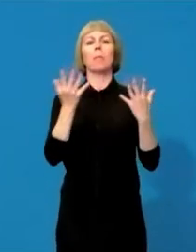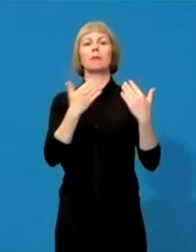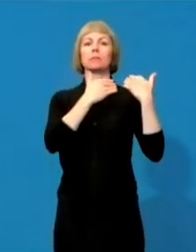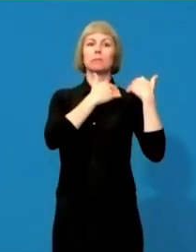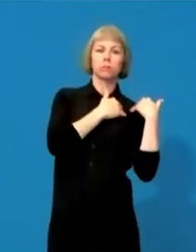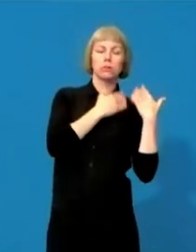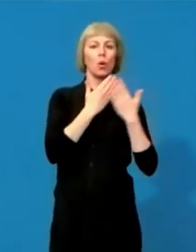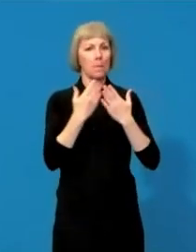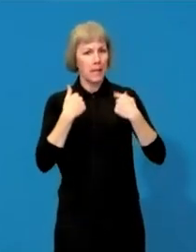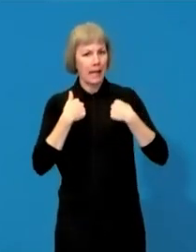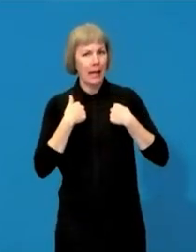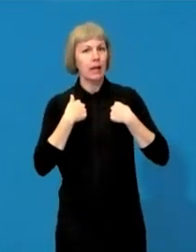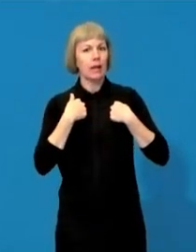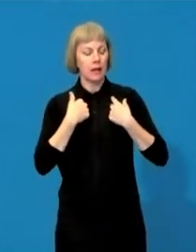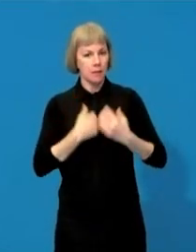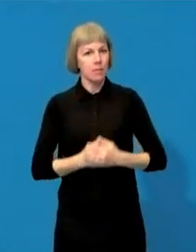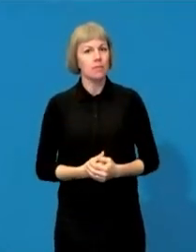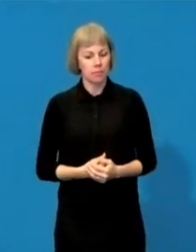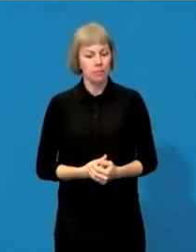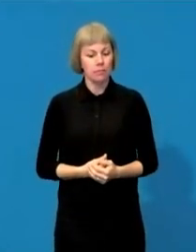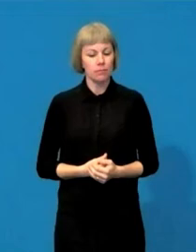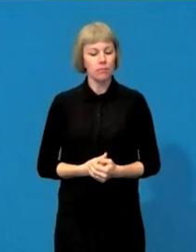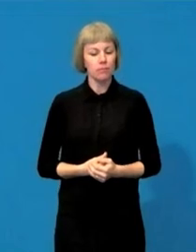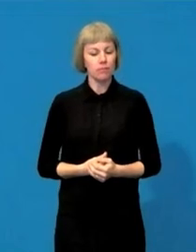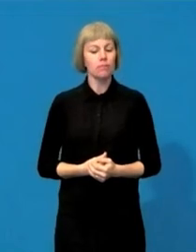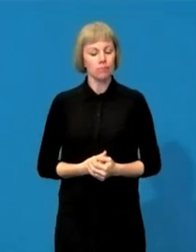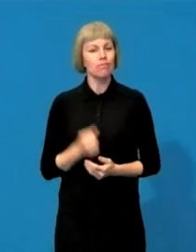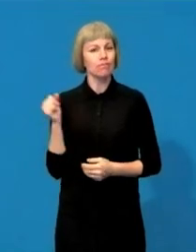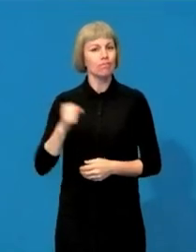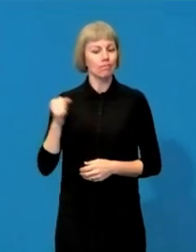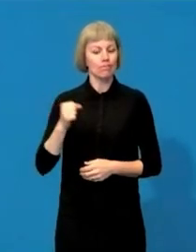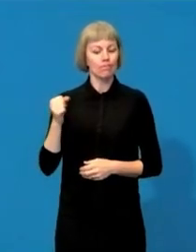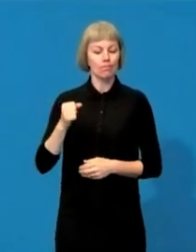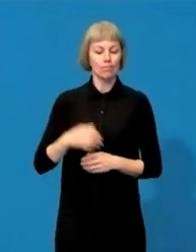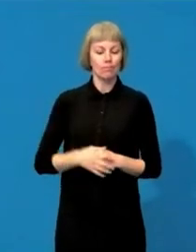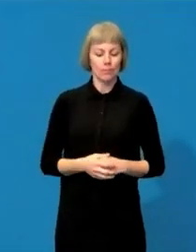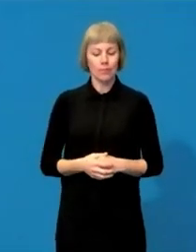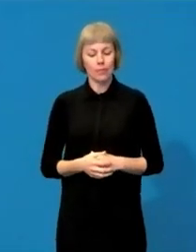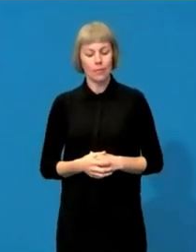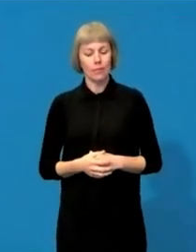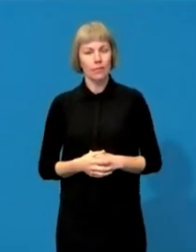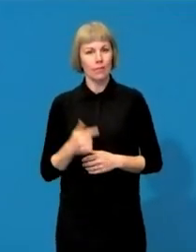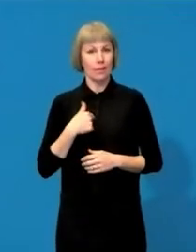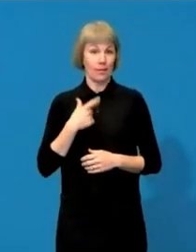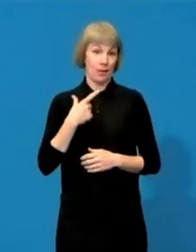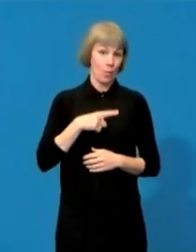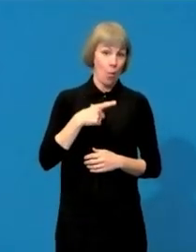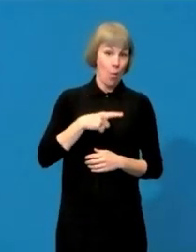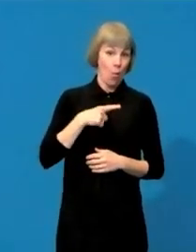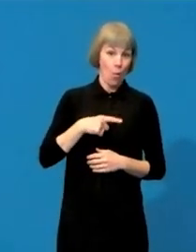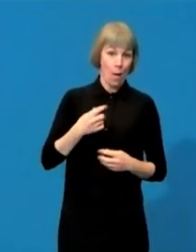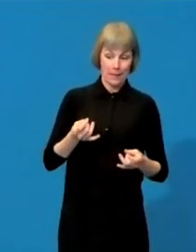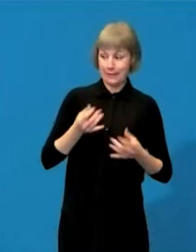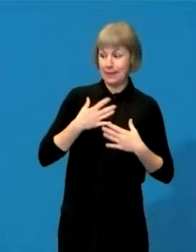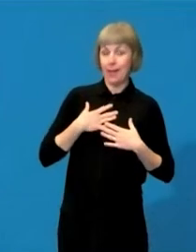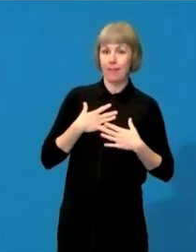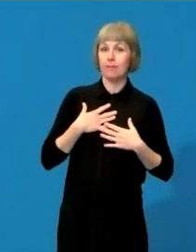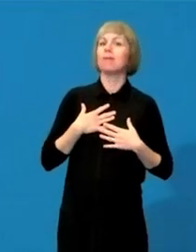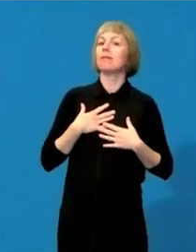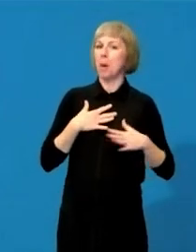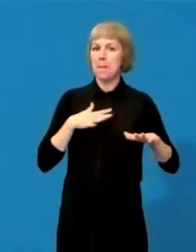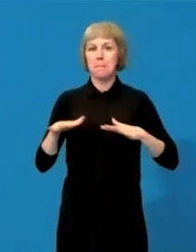And, yeah, so I'm sort of - yeah, I'm sort of - that's why I'm a busy man, I